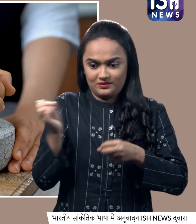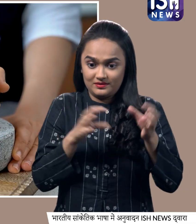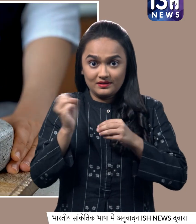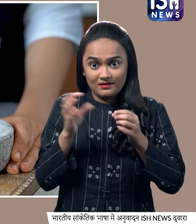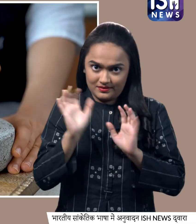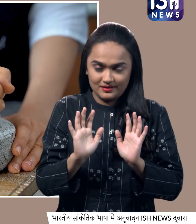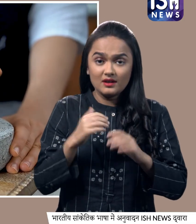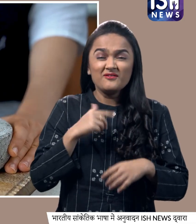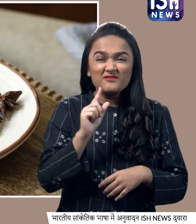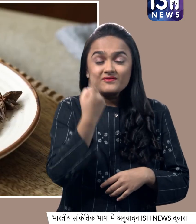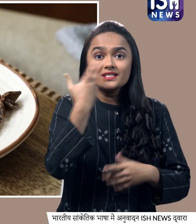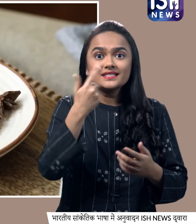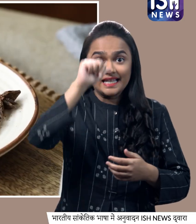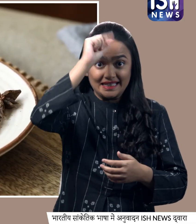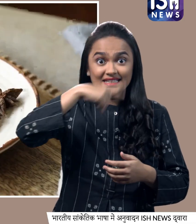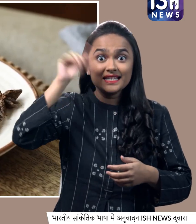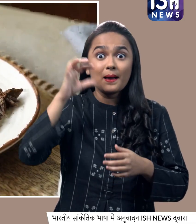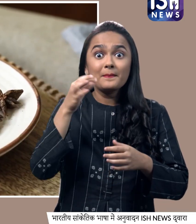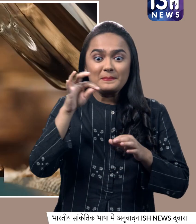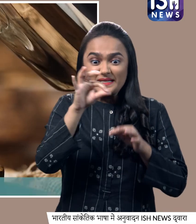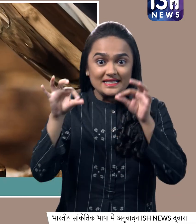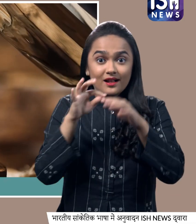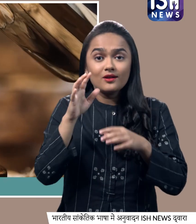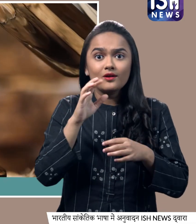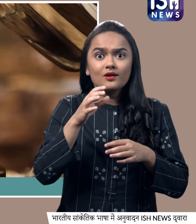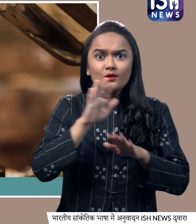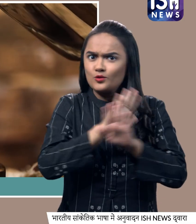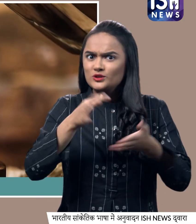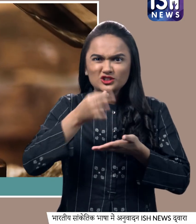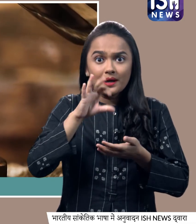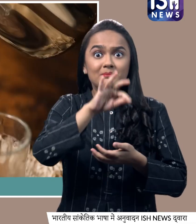First, we'll prepare a no chai masala chai made only with Indian herbs